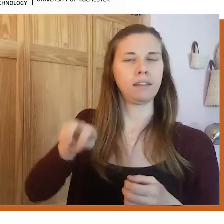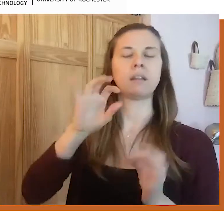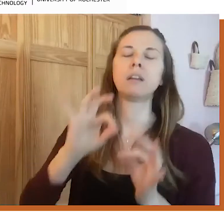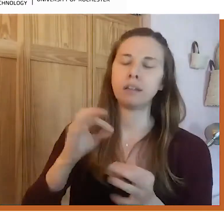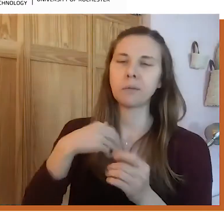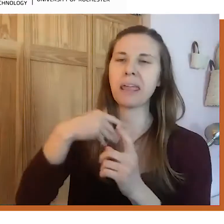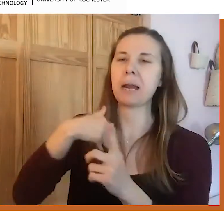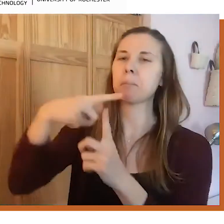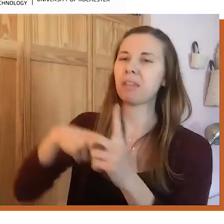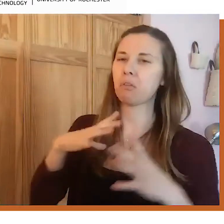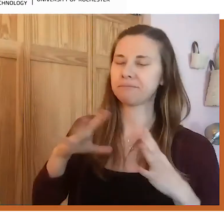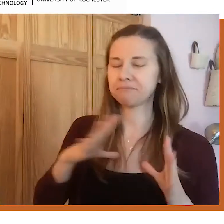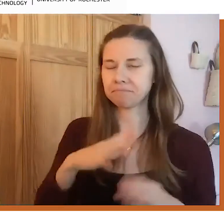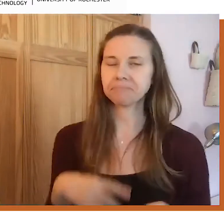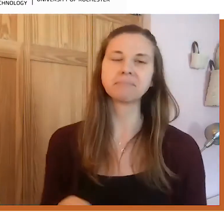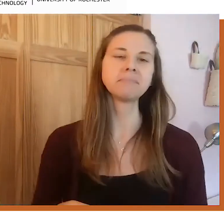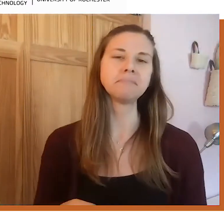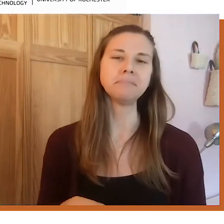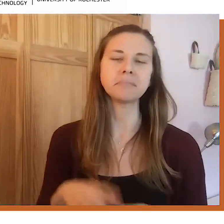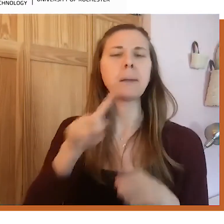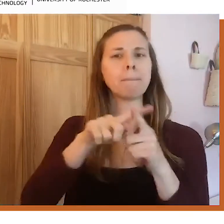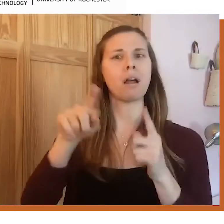that had transferred in to help me fast-track...